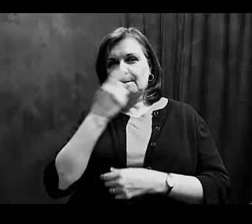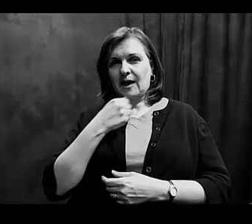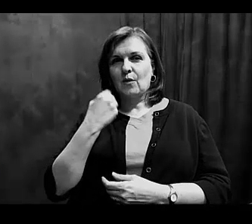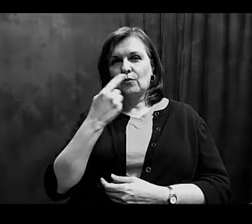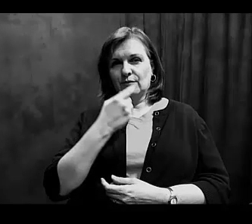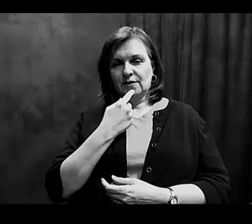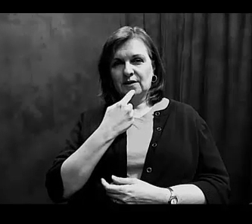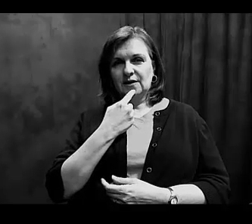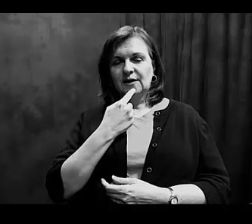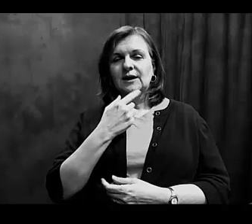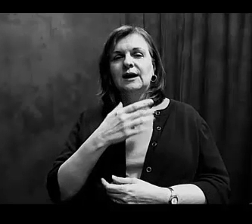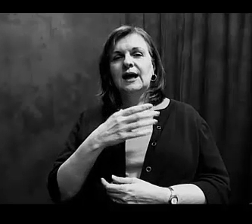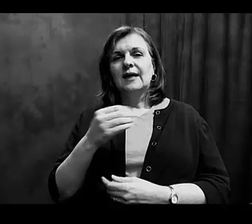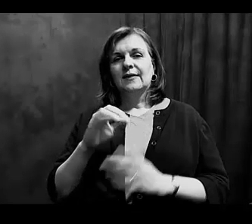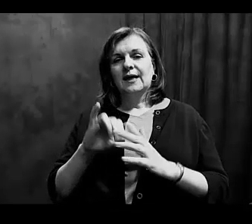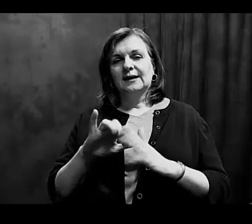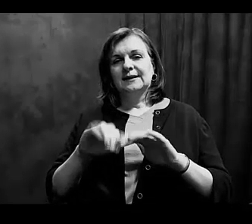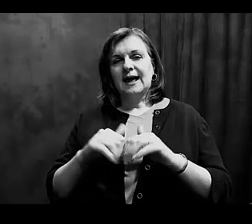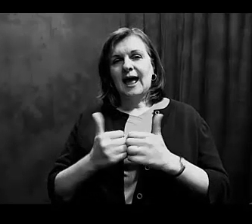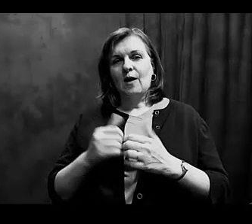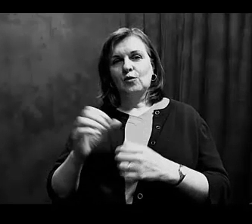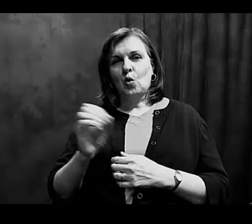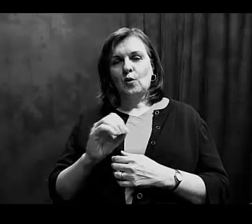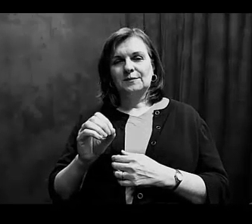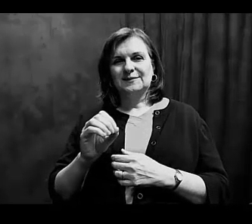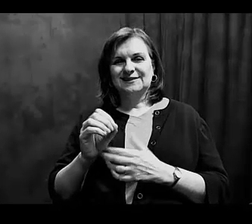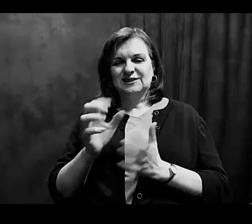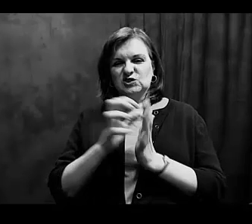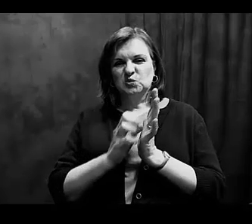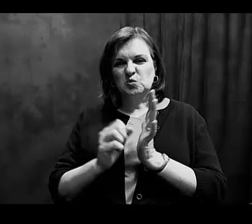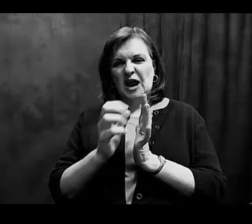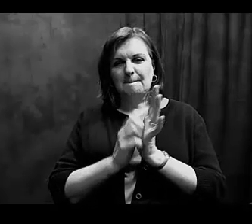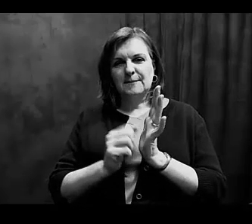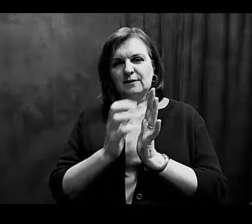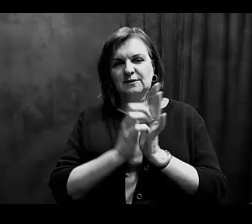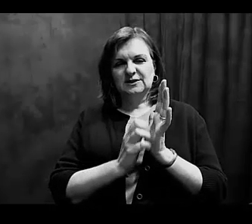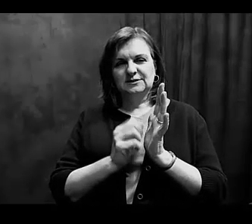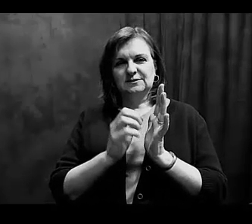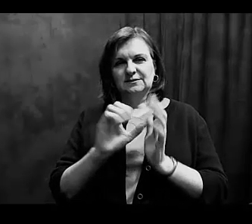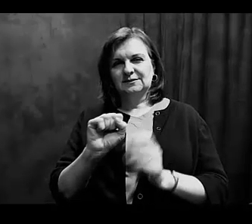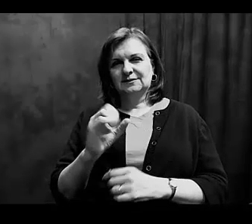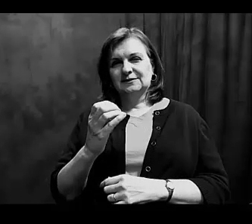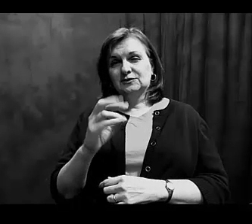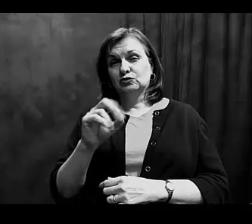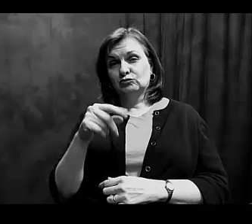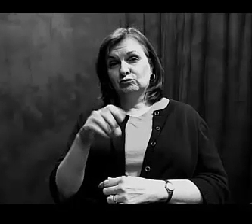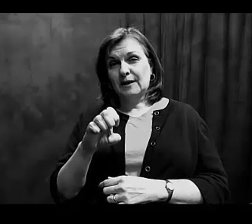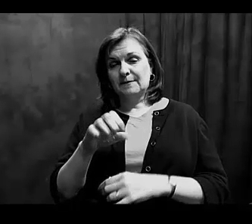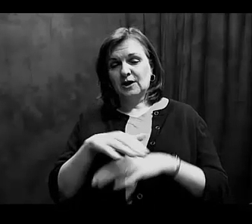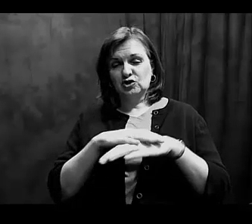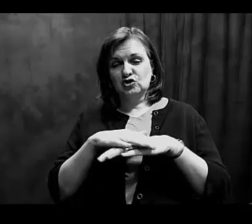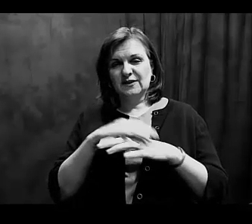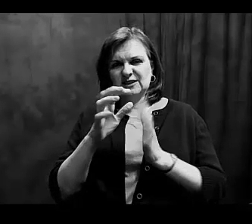and the ability for the organism to literally scrape